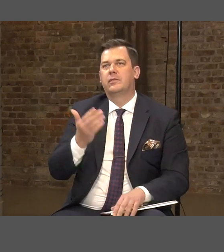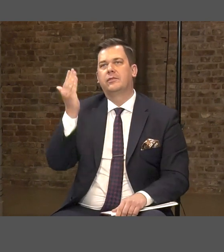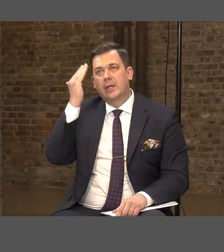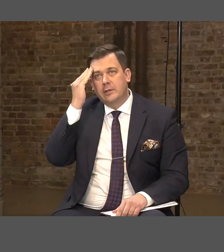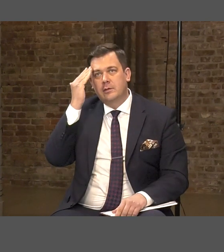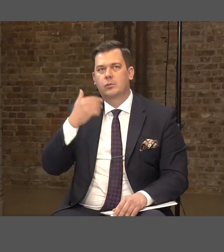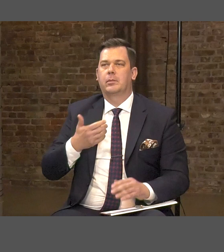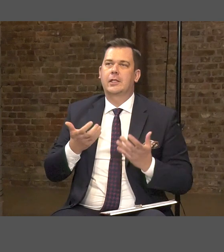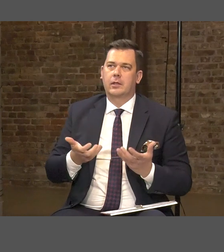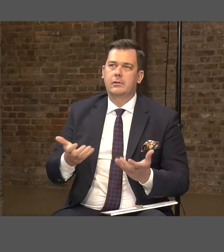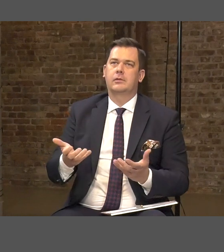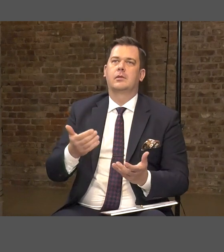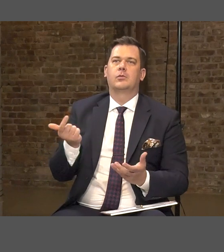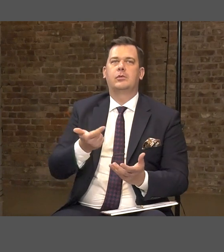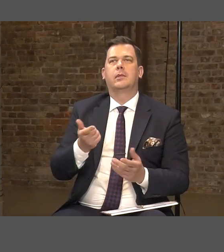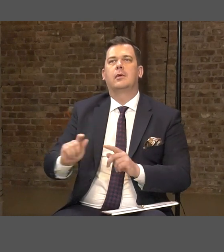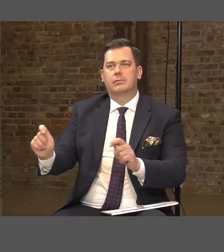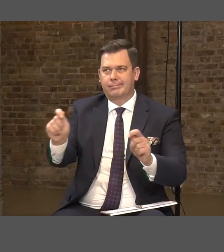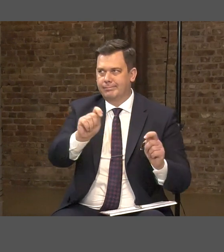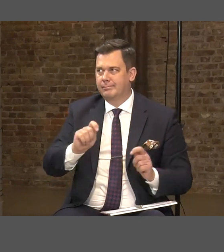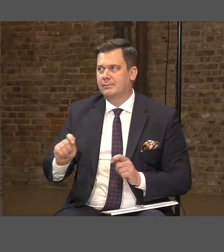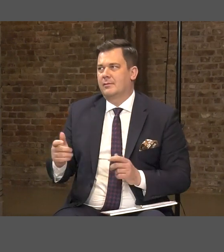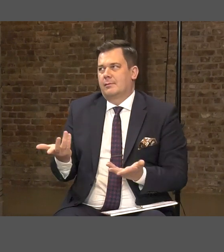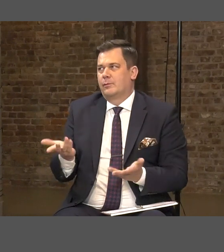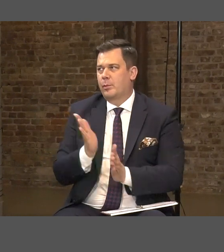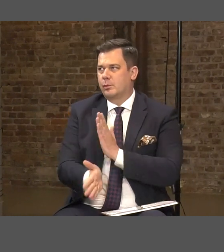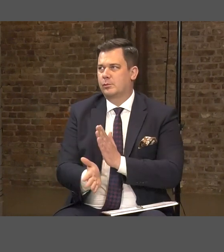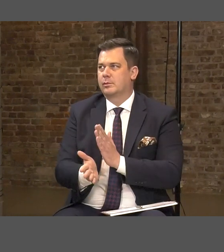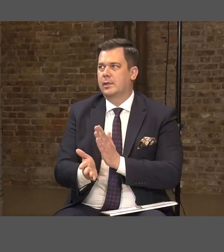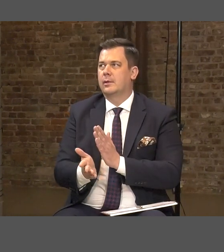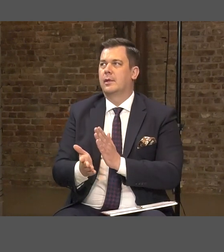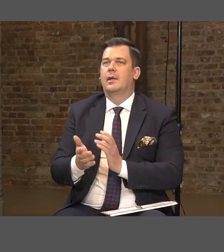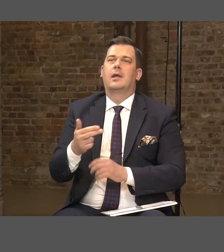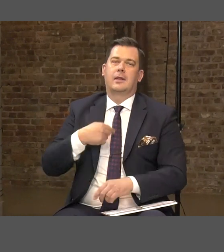We have to know, we have to want, we have to stimulate, simply.